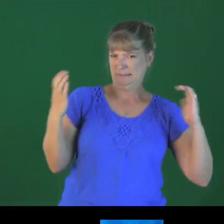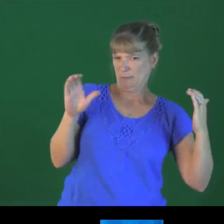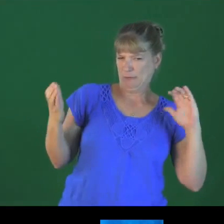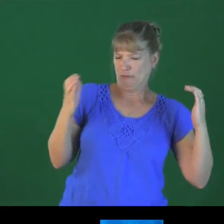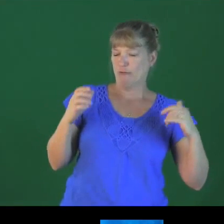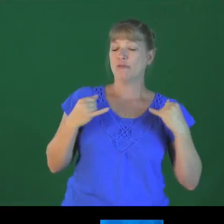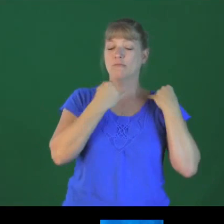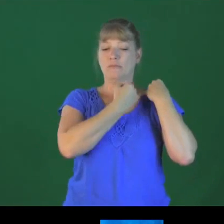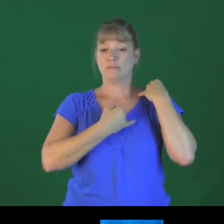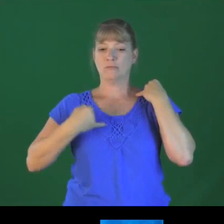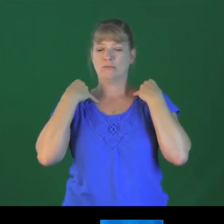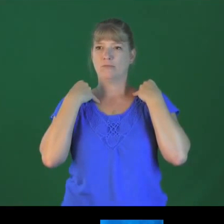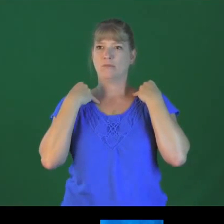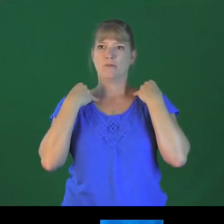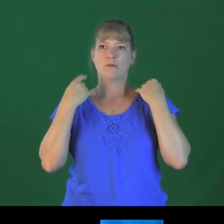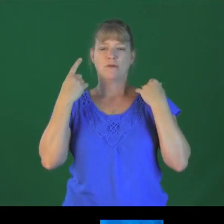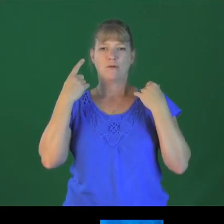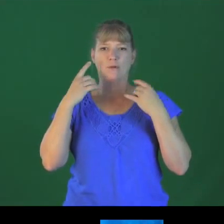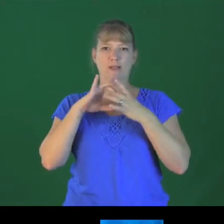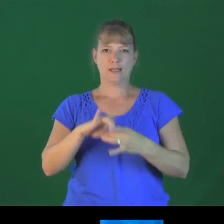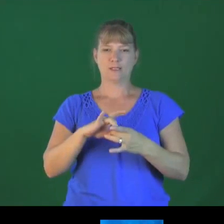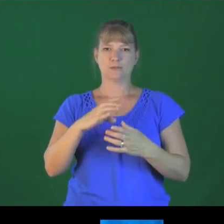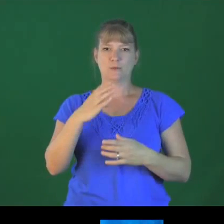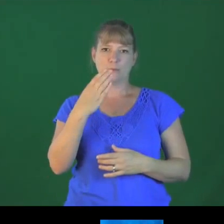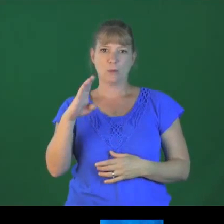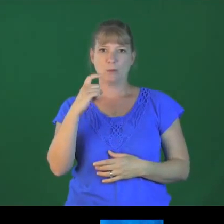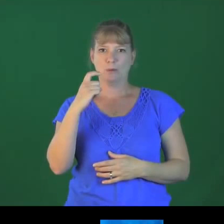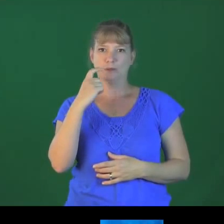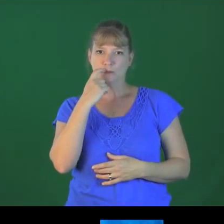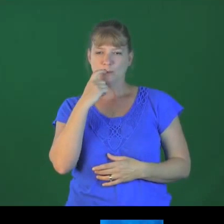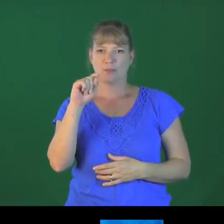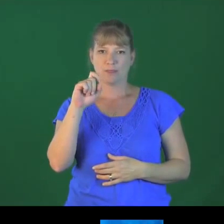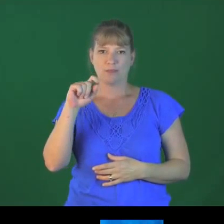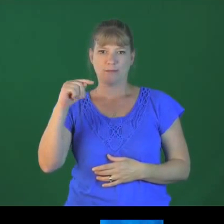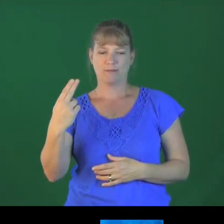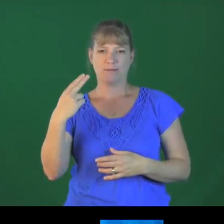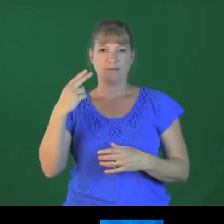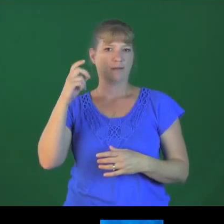but this device is used with Bluetooth compatible hearing aids.